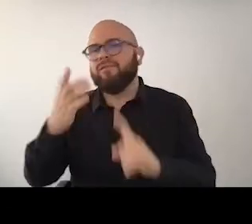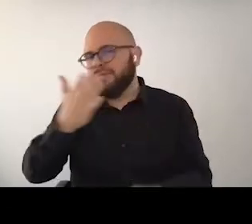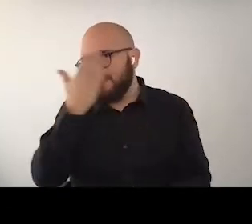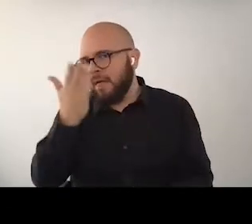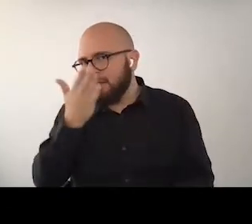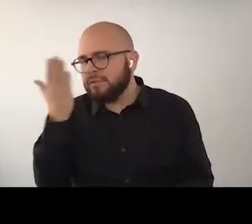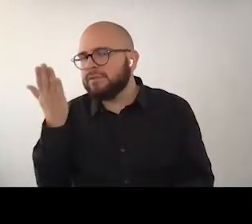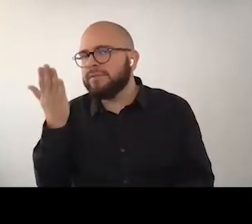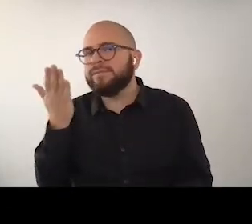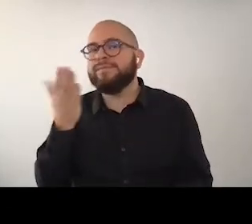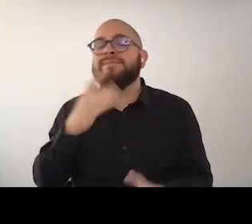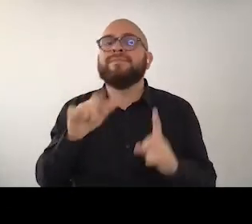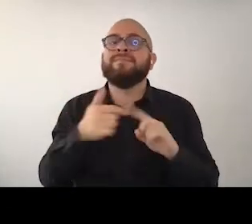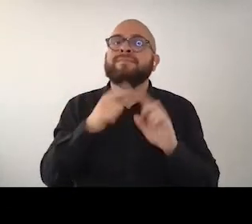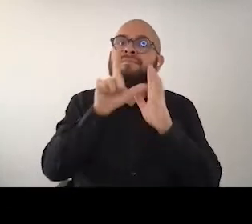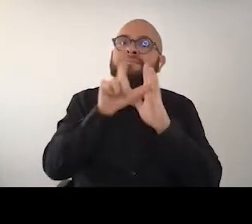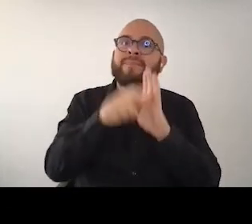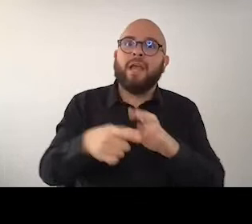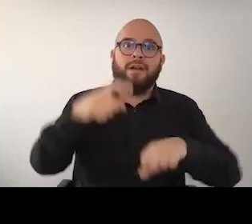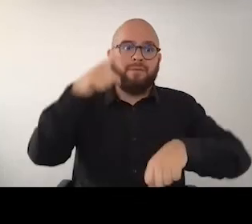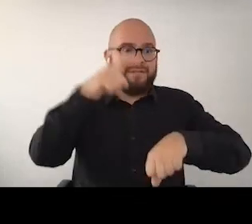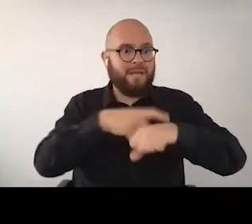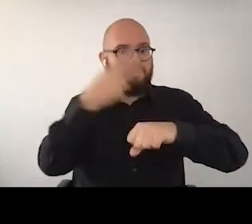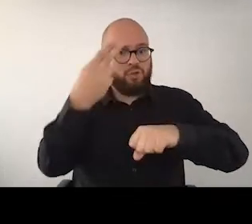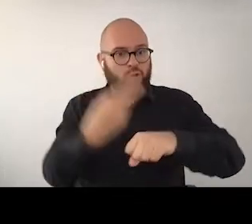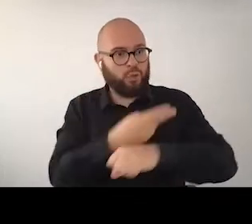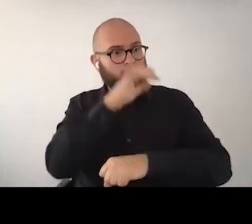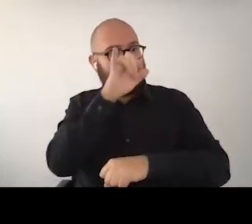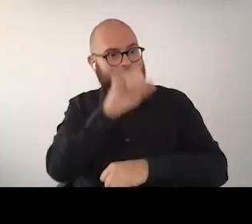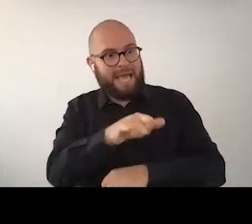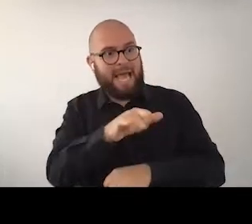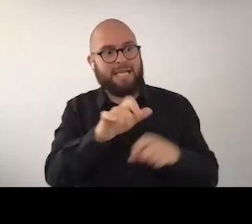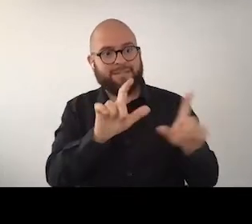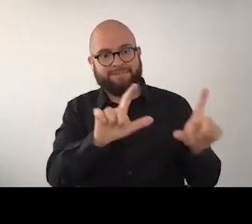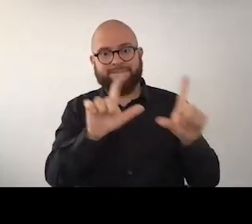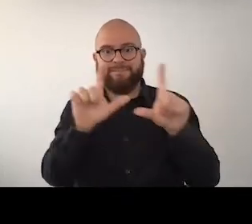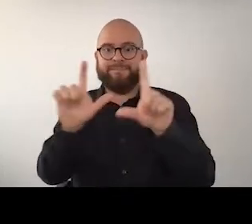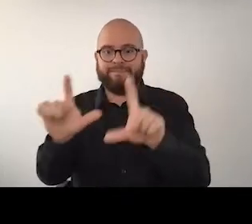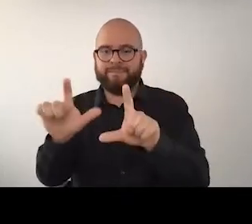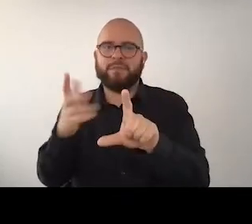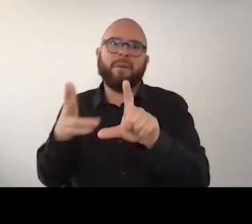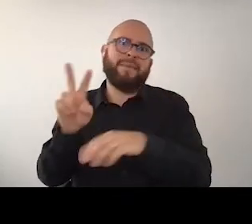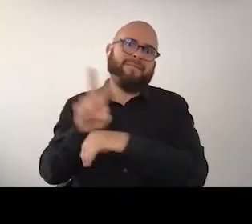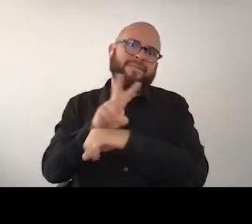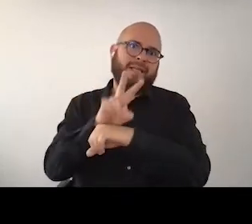When it came time to use the spot, let's assume the vanilla is the main spot,